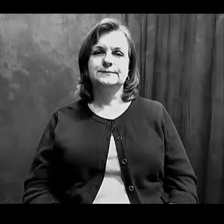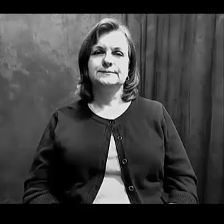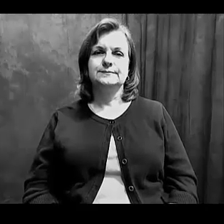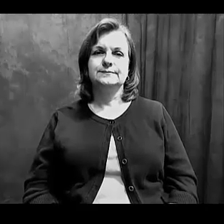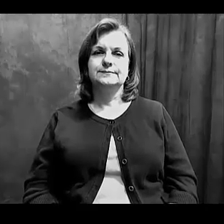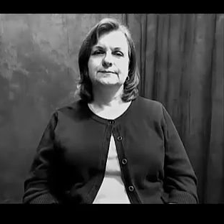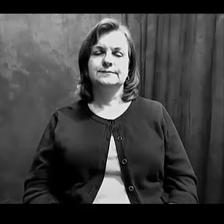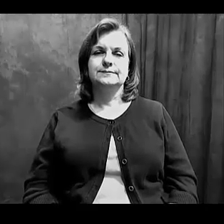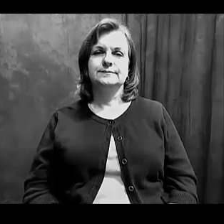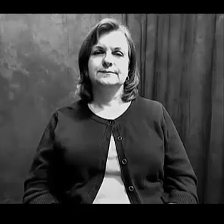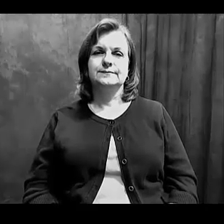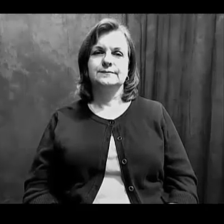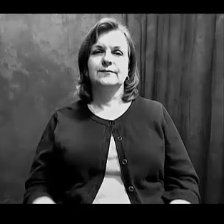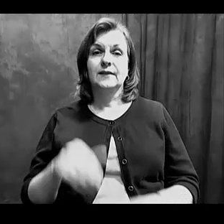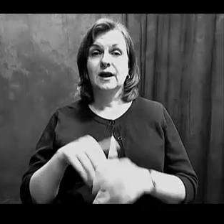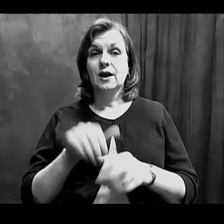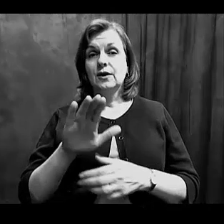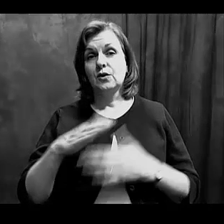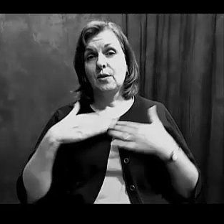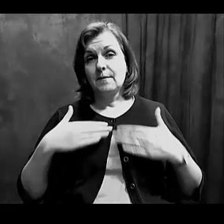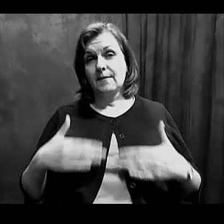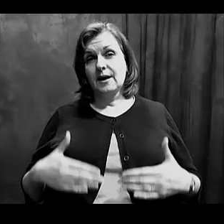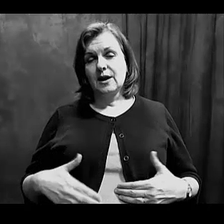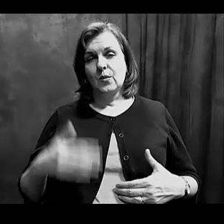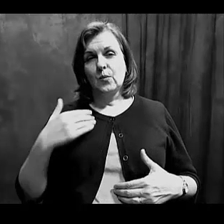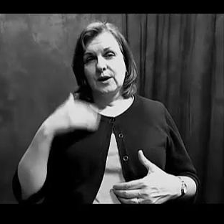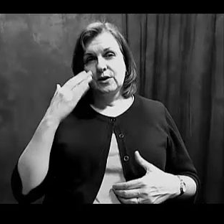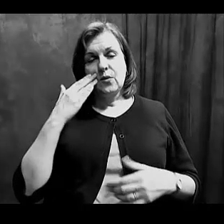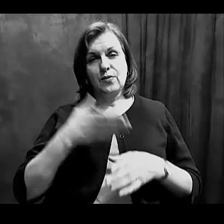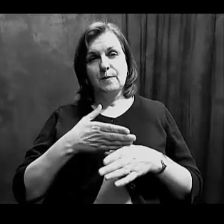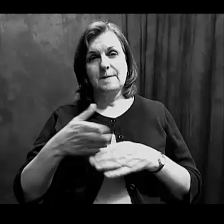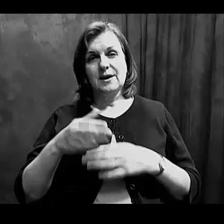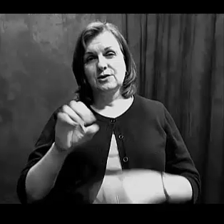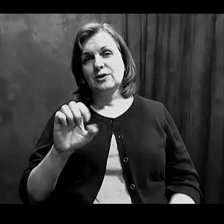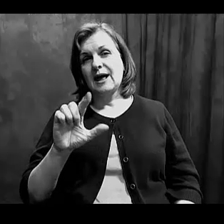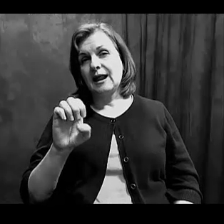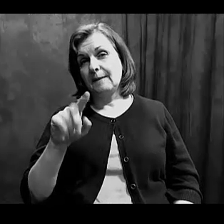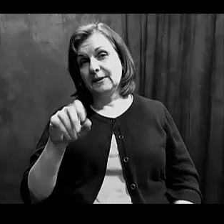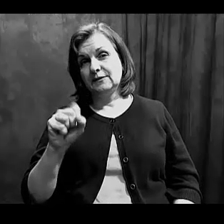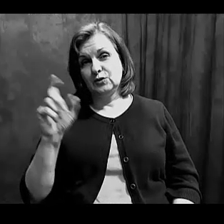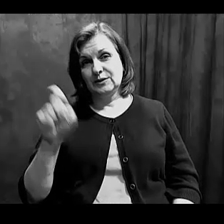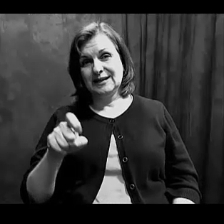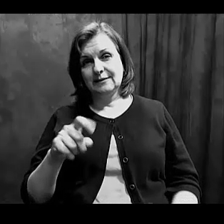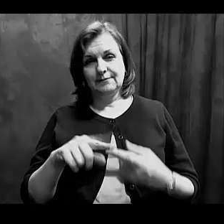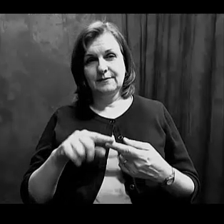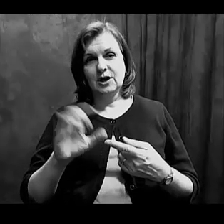in you we know that the major elements that you need